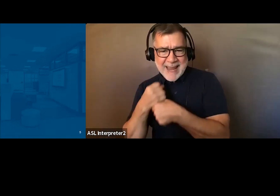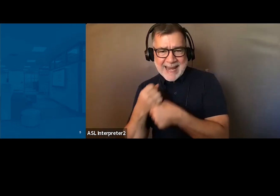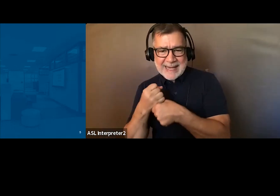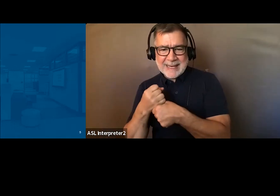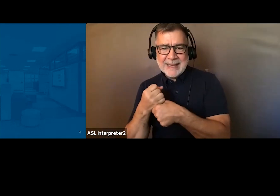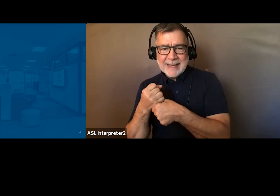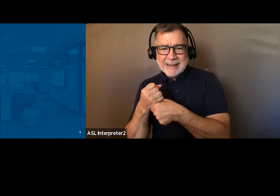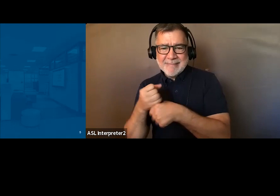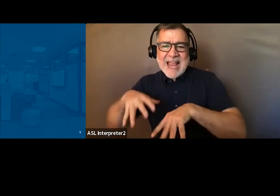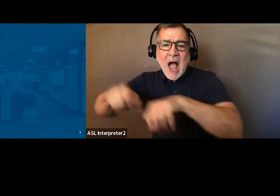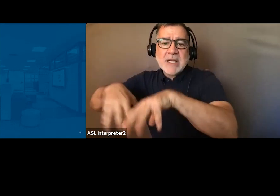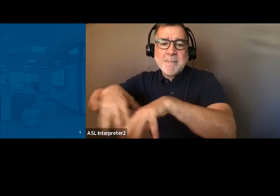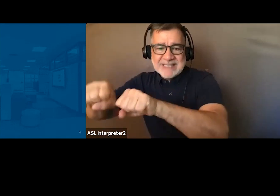that you all occupy across the country.